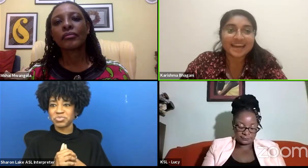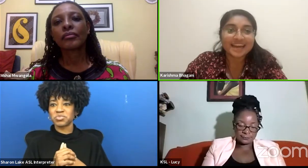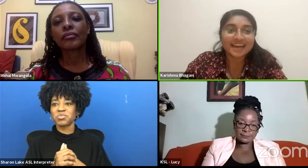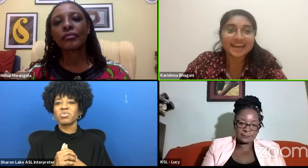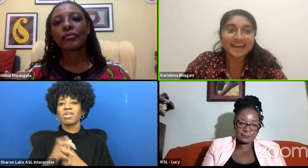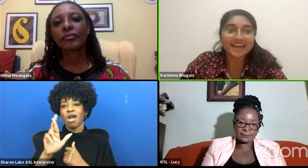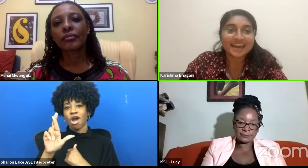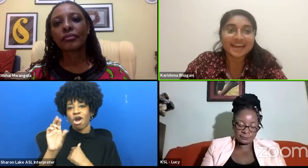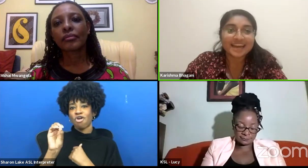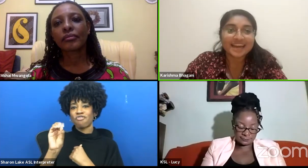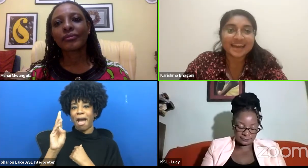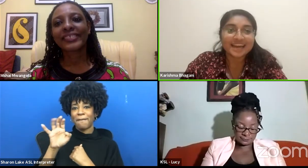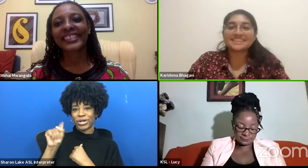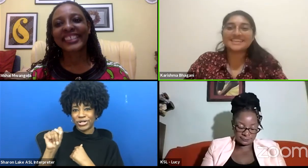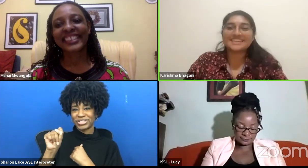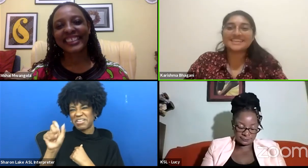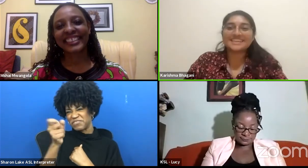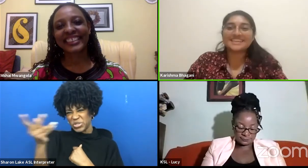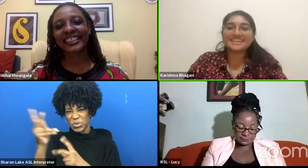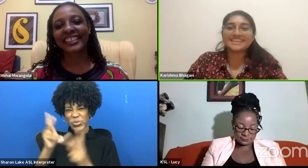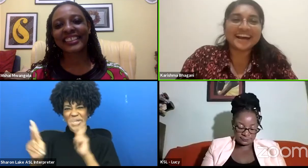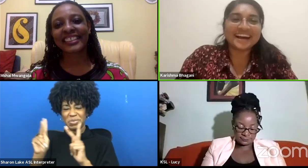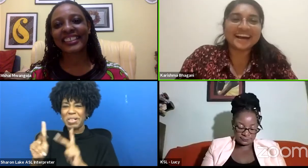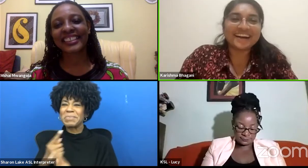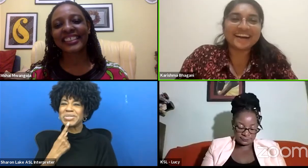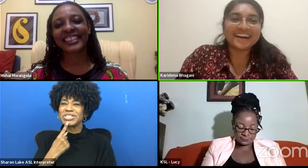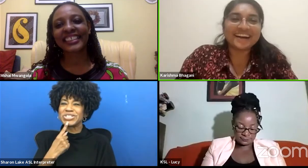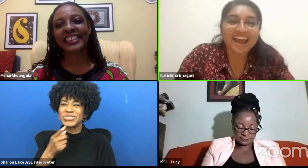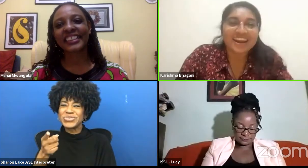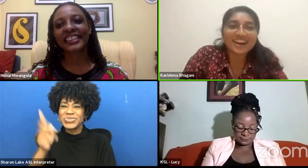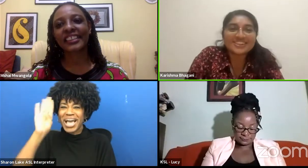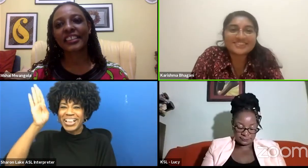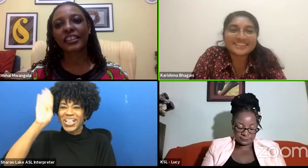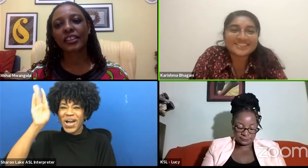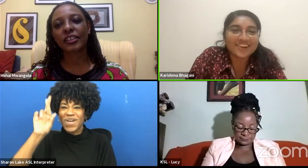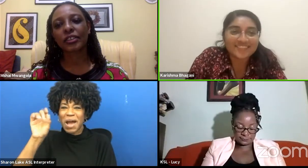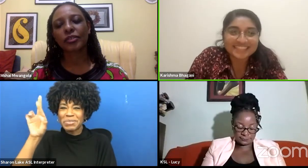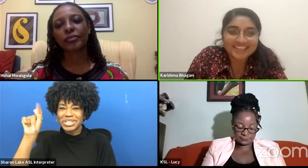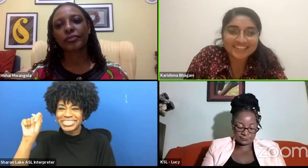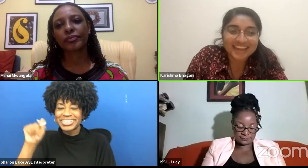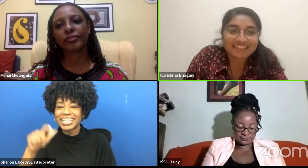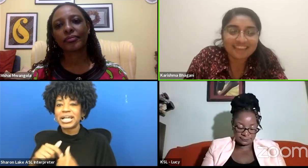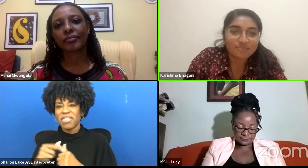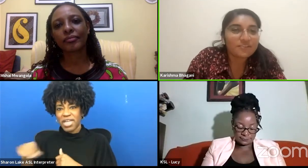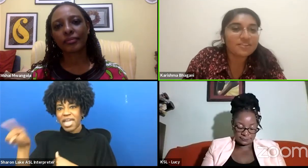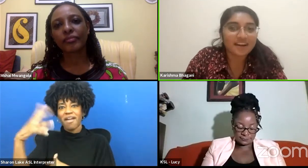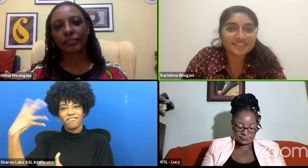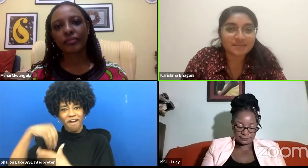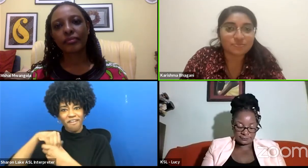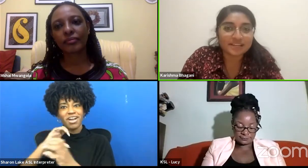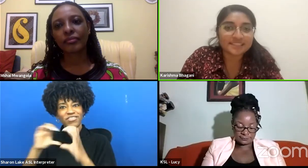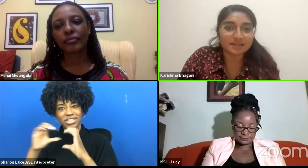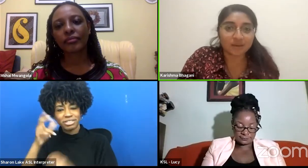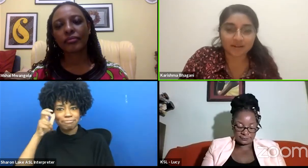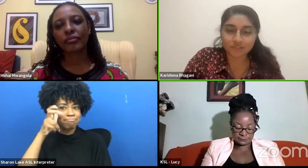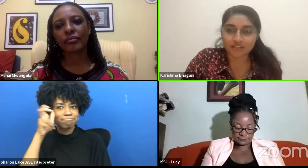Hi Bob! Miss you! (chuckles) Are tuned into the conversation and they both have asked some really similar questions.